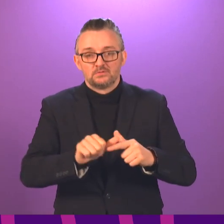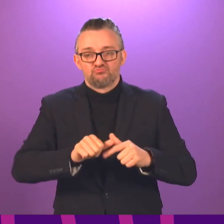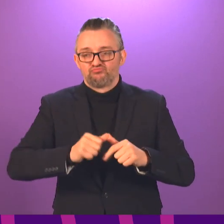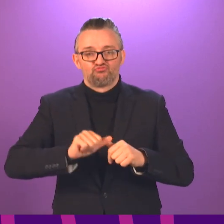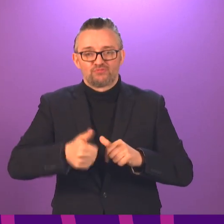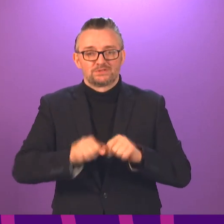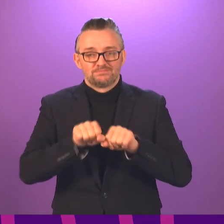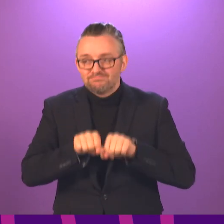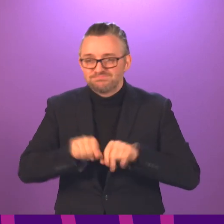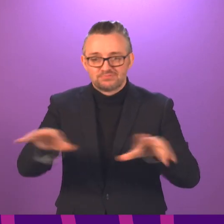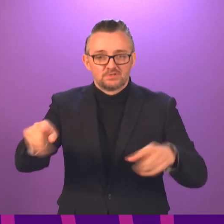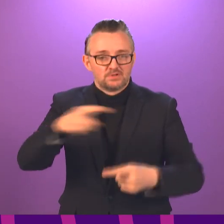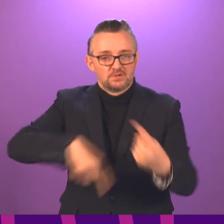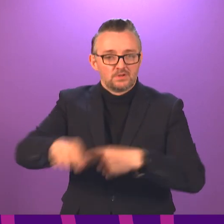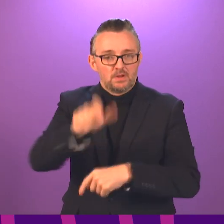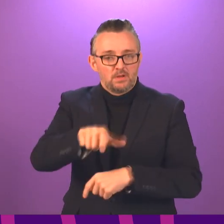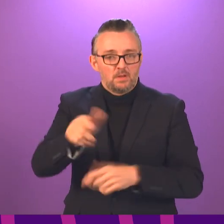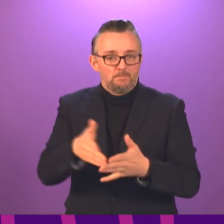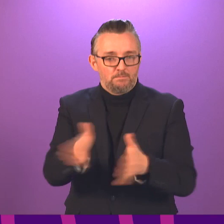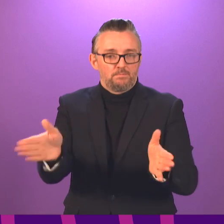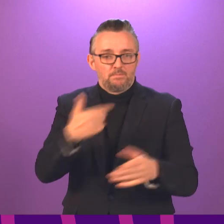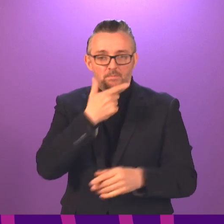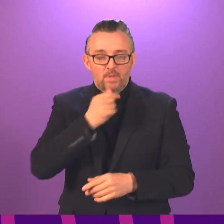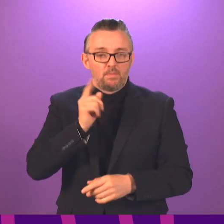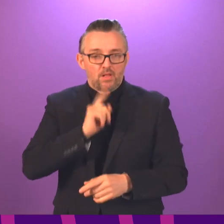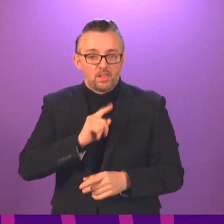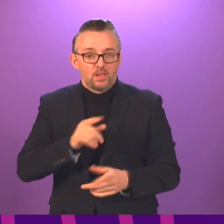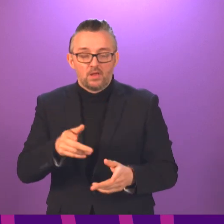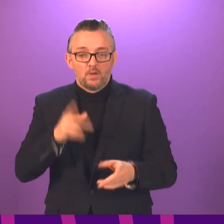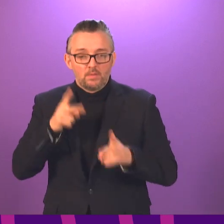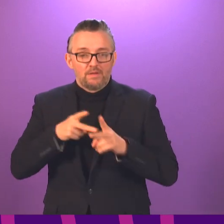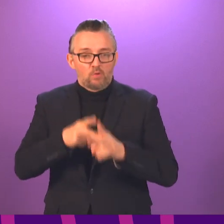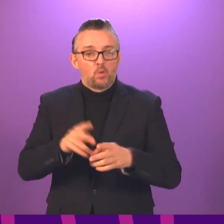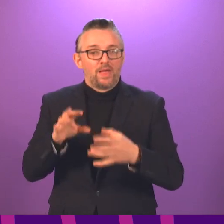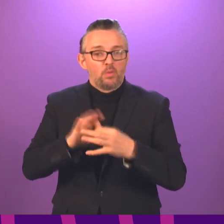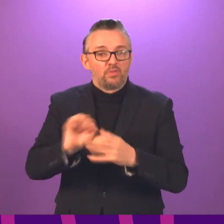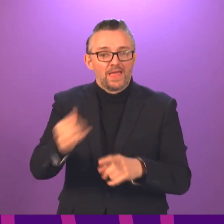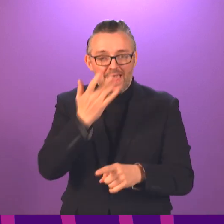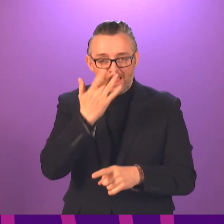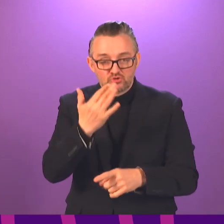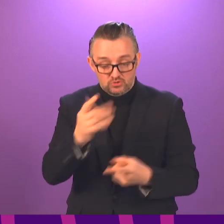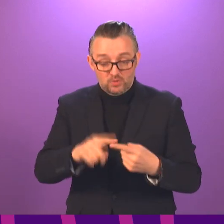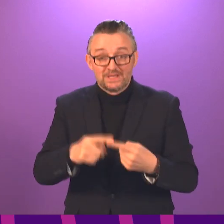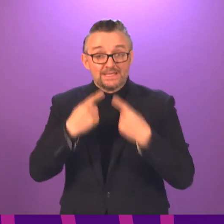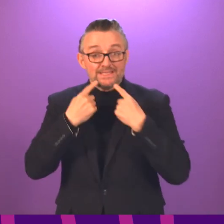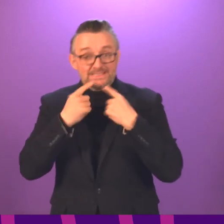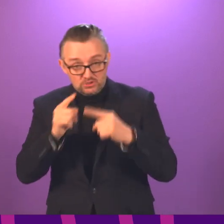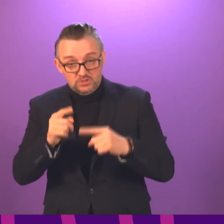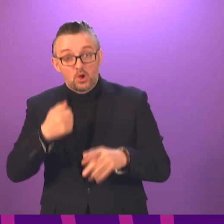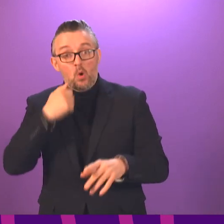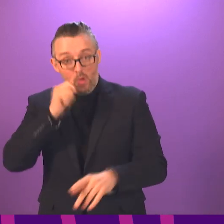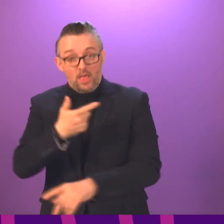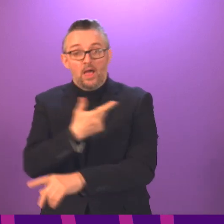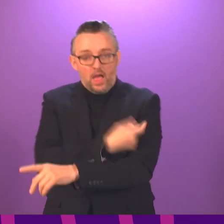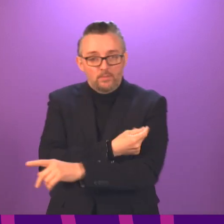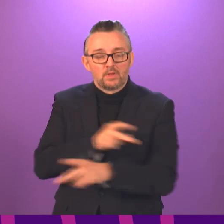the JCVI recommends should continue to be done on an age basis, and teachers will be done in line with that priority.